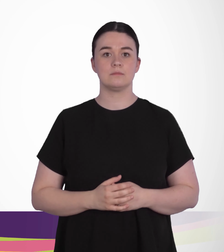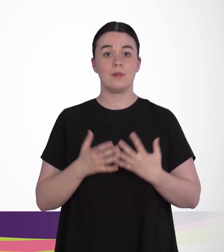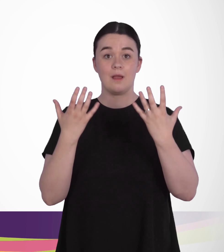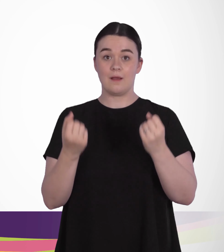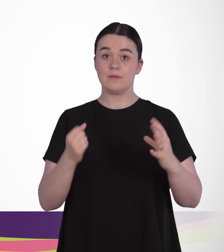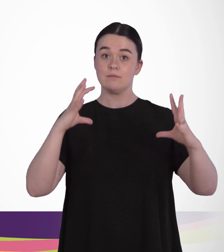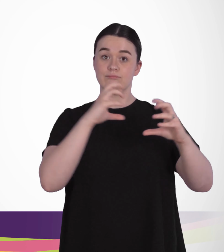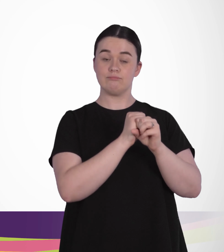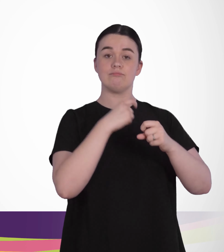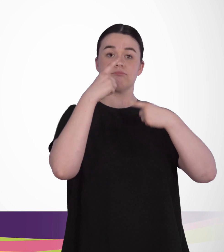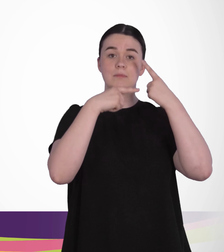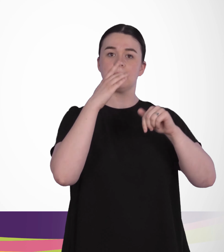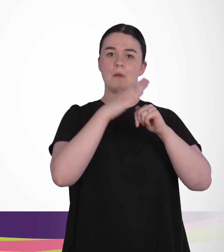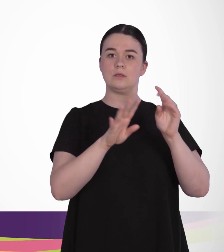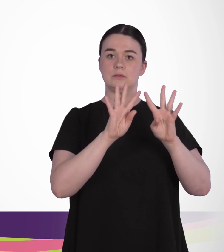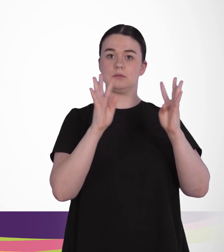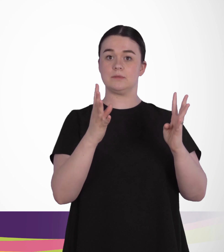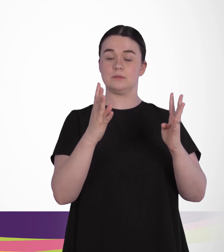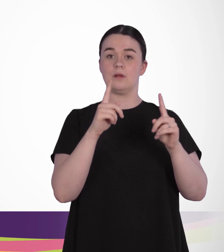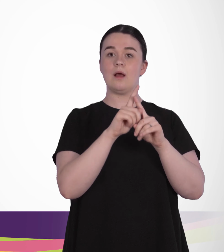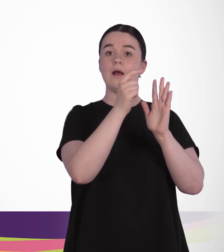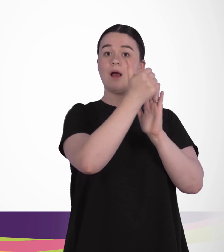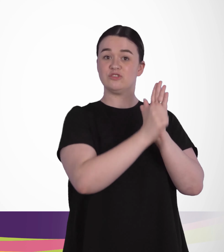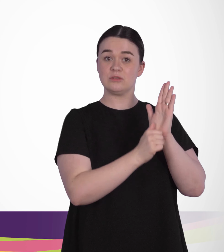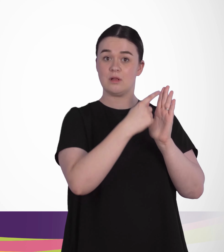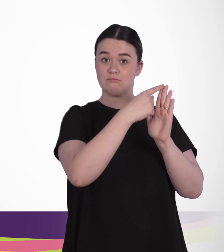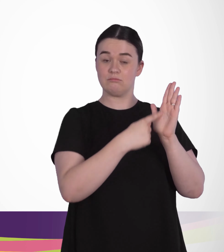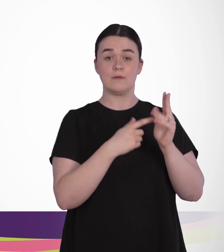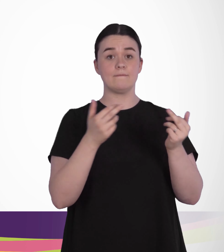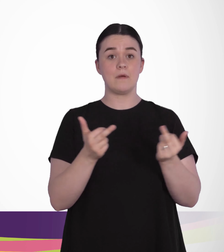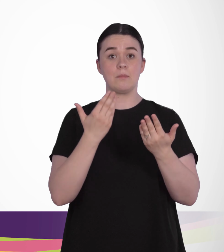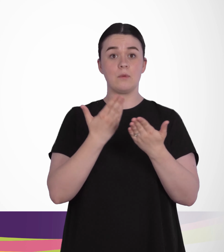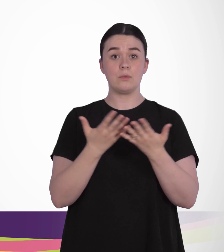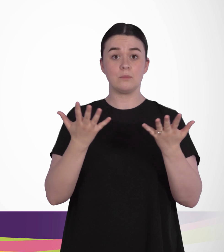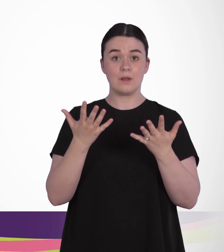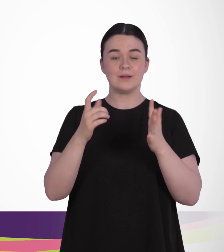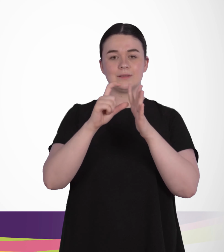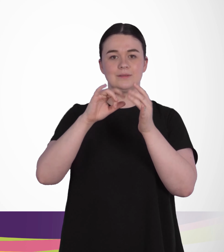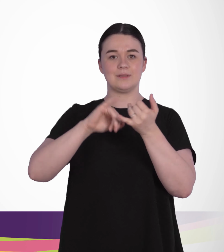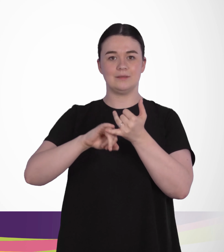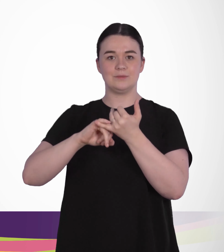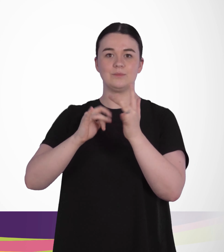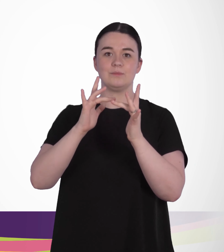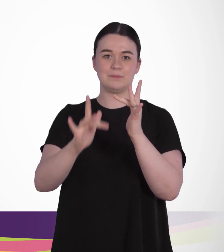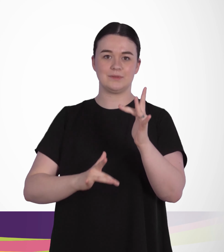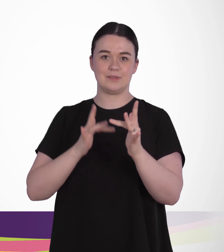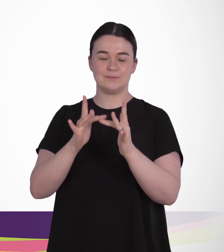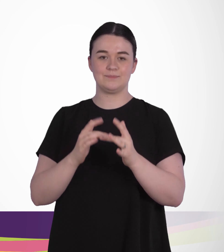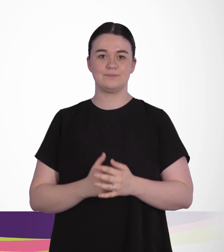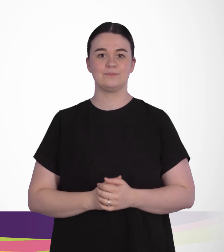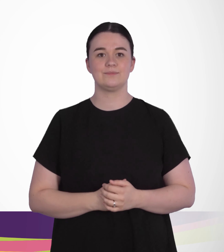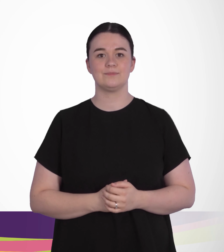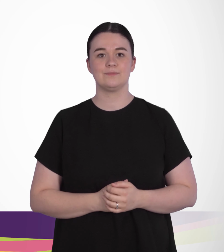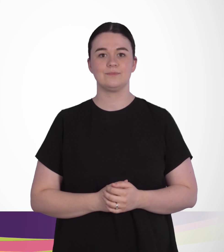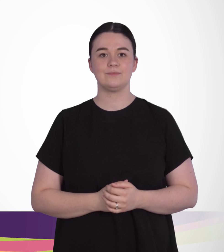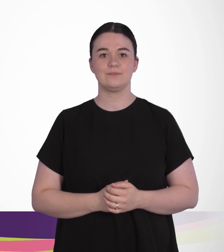A summary of the Summit, and agenda, is available at https://www.dss.gov.au/families-and-children-programs-services-early-years-strategy/national-early-years-summit-summary-and-agenda